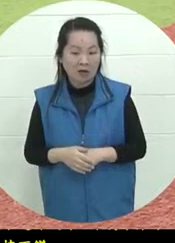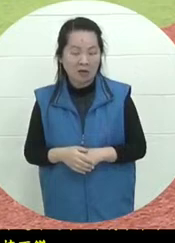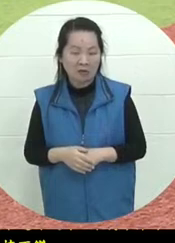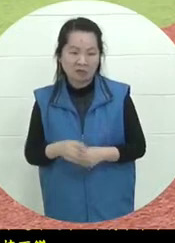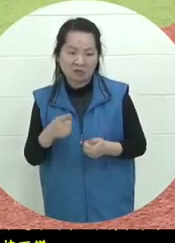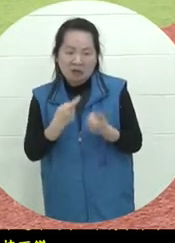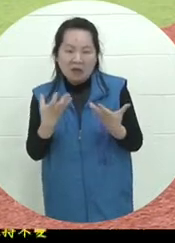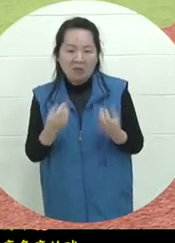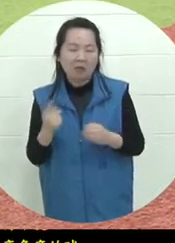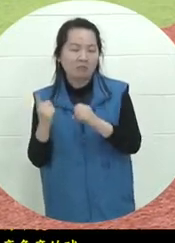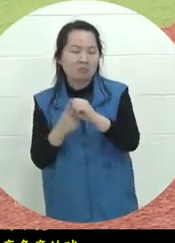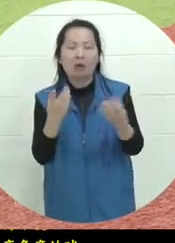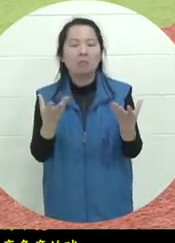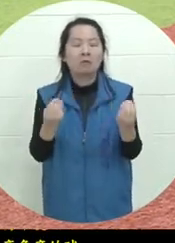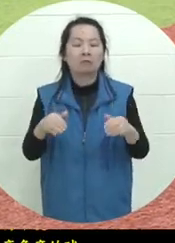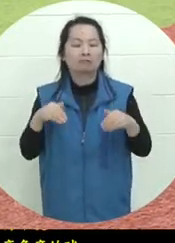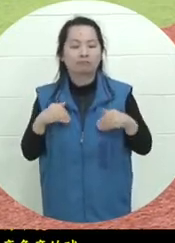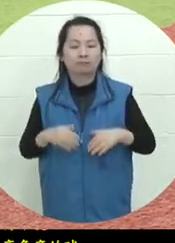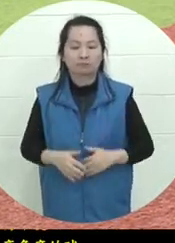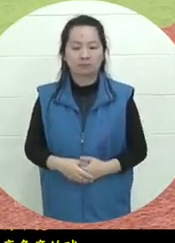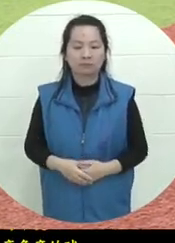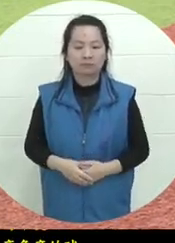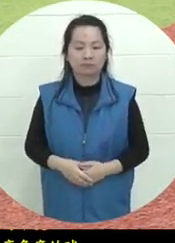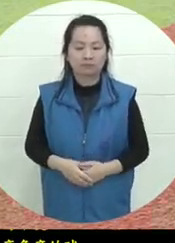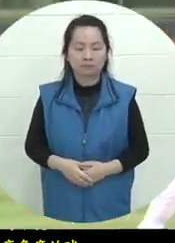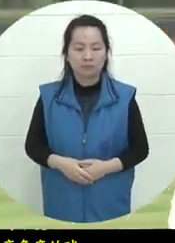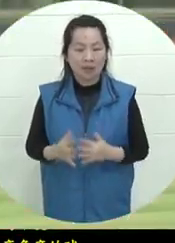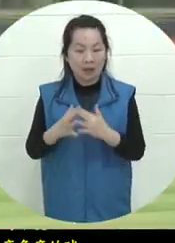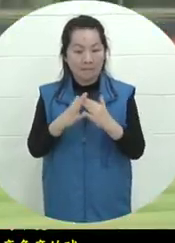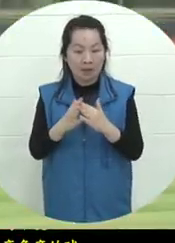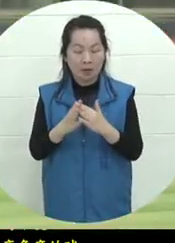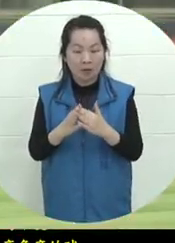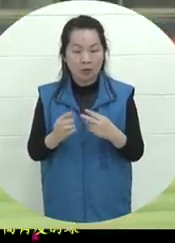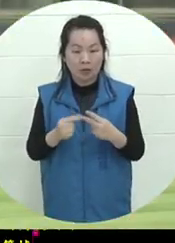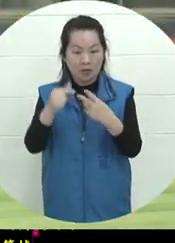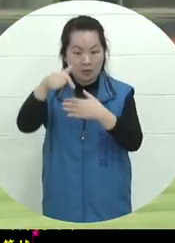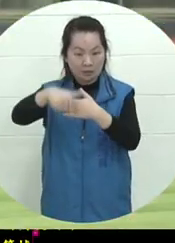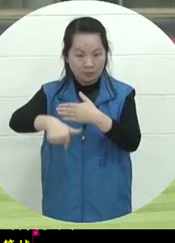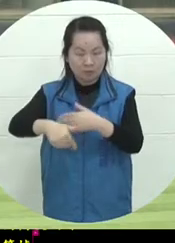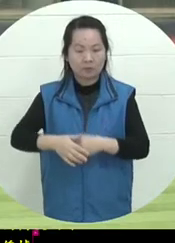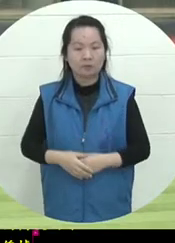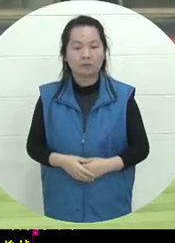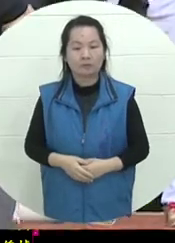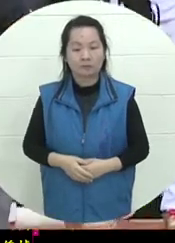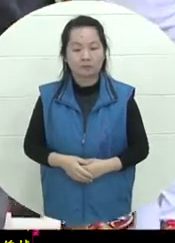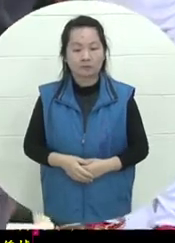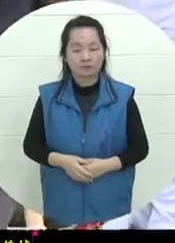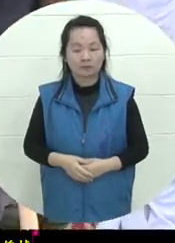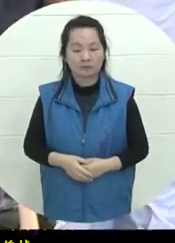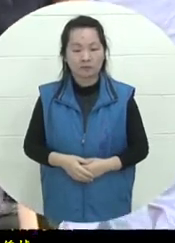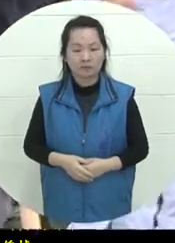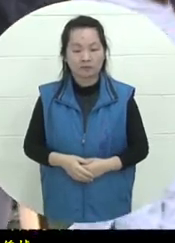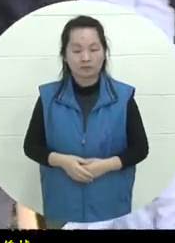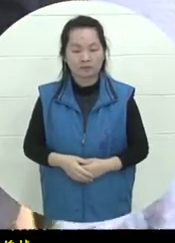touch it. In the second half of the second inning, the American team relied on two walks from the opponent